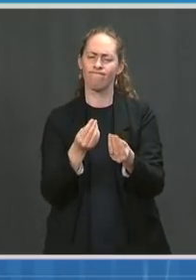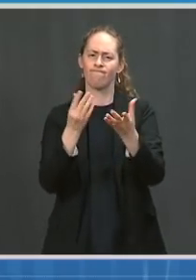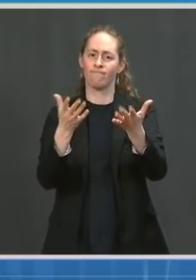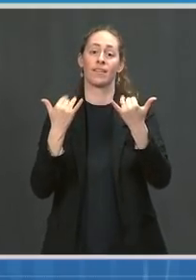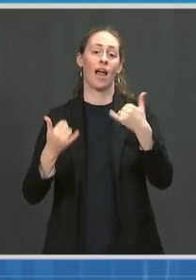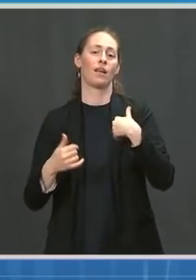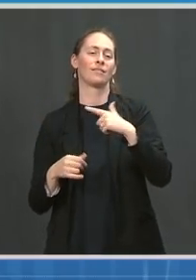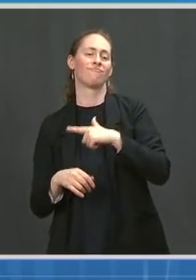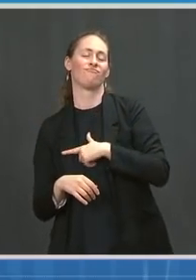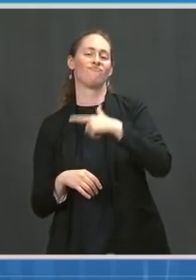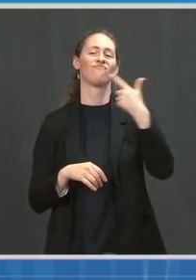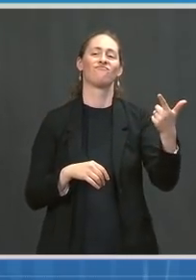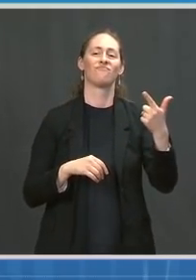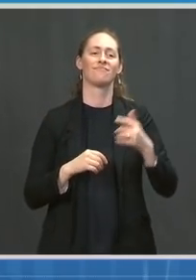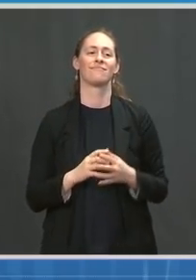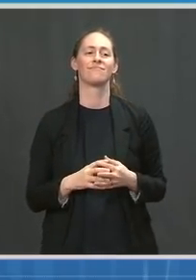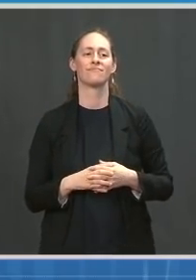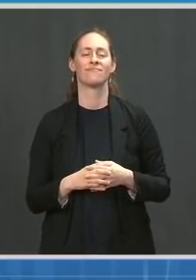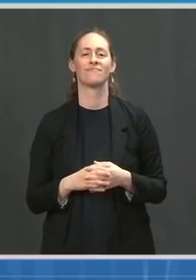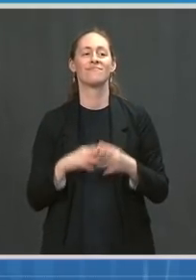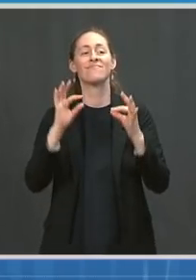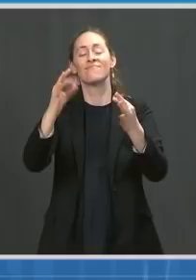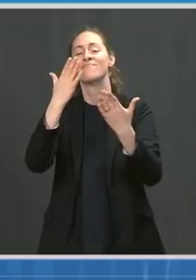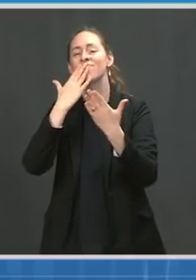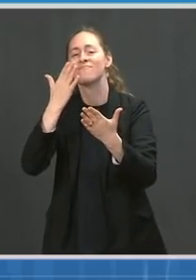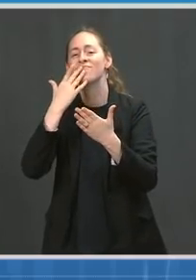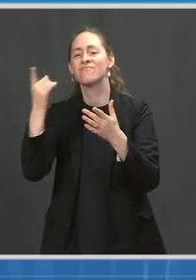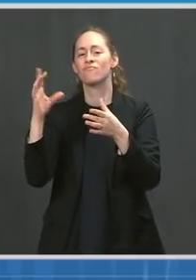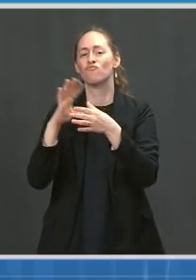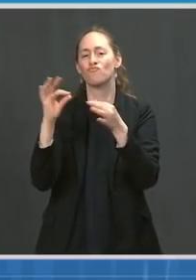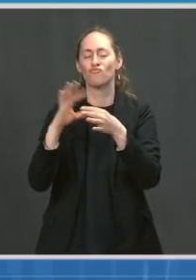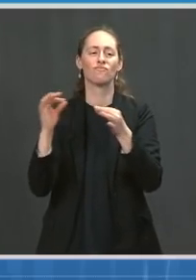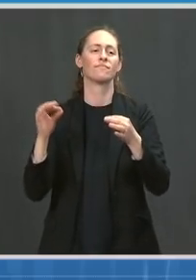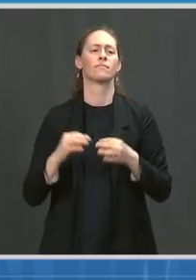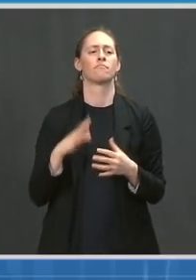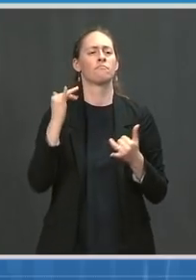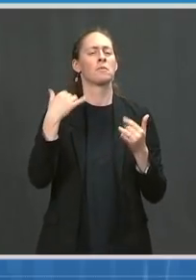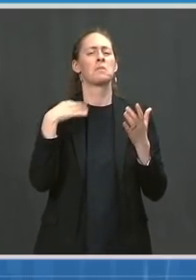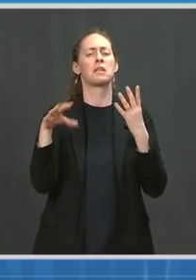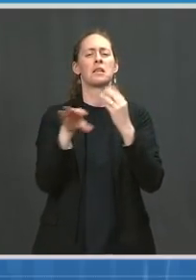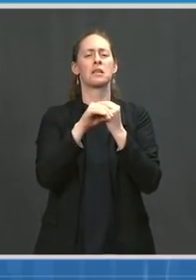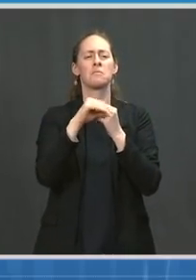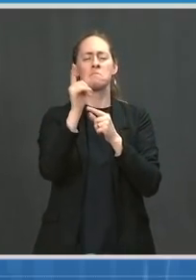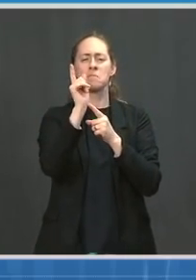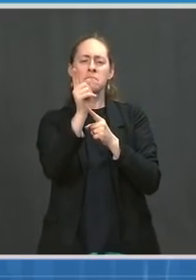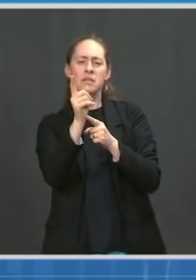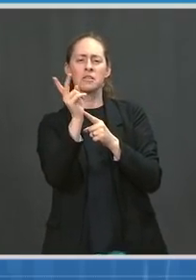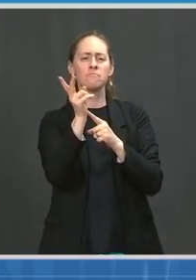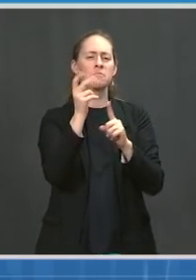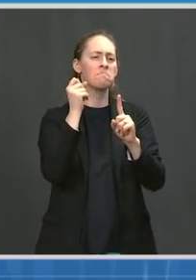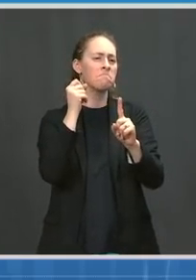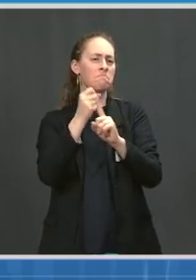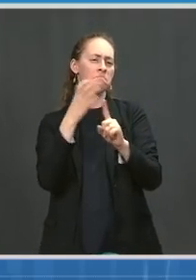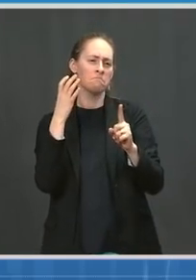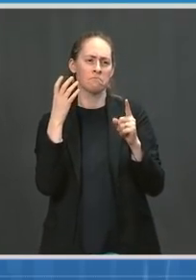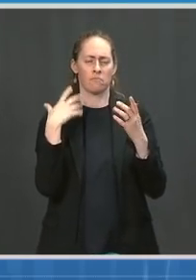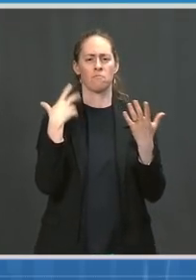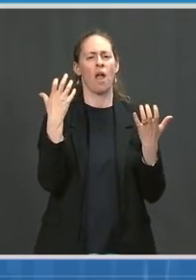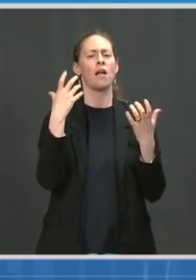Dr. Fauci: Thank you very much, Dr. Walensky. What I'd like to do is just spend a minute or so just adding one aspect of this discussion